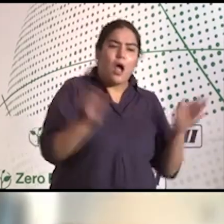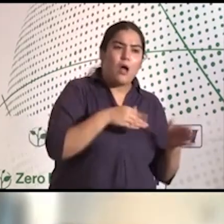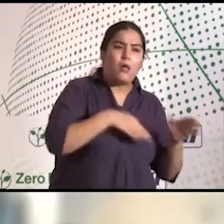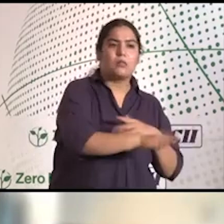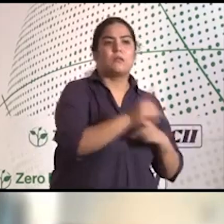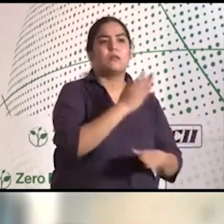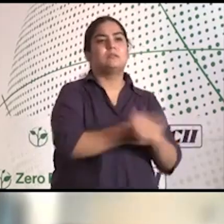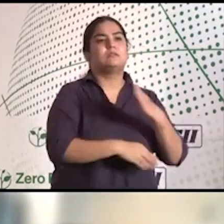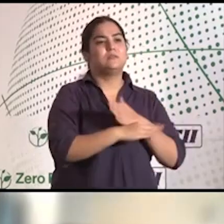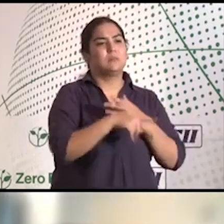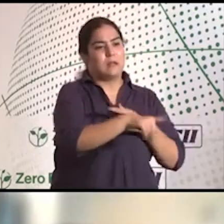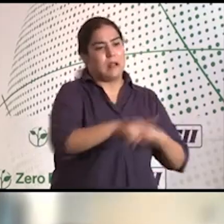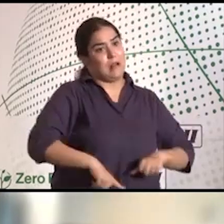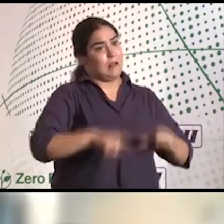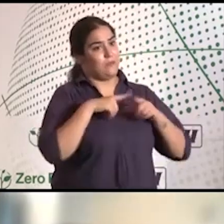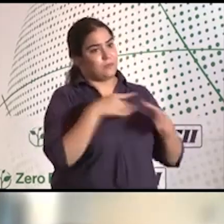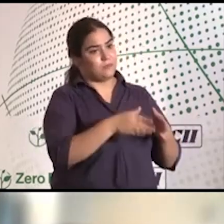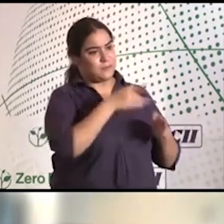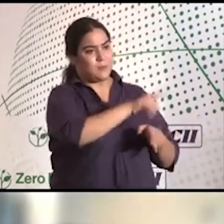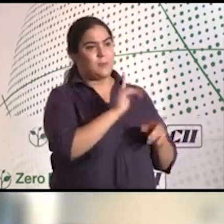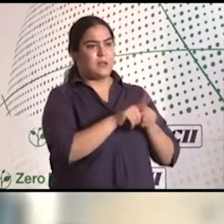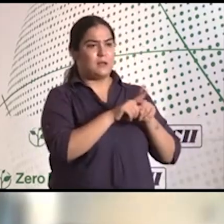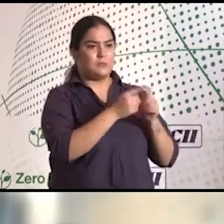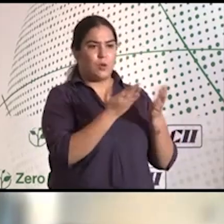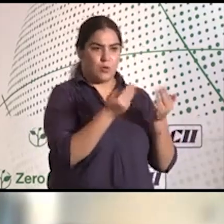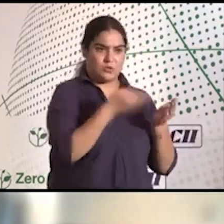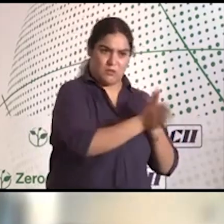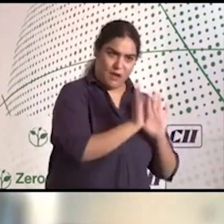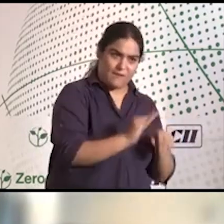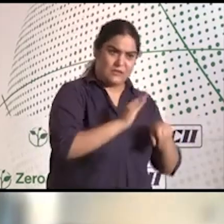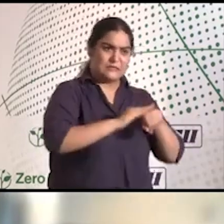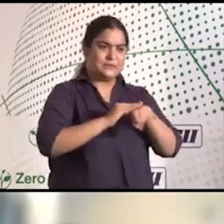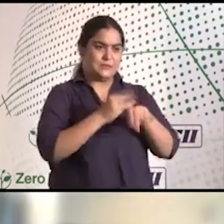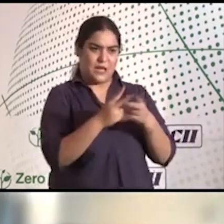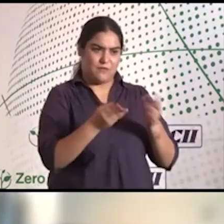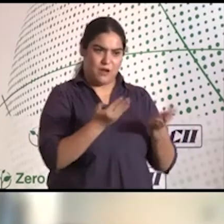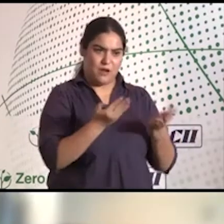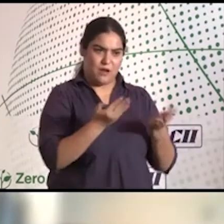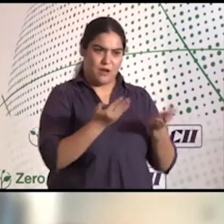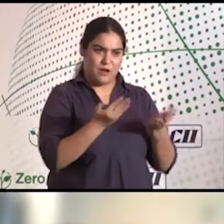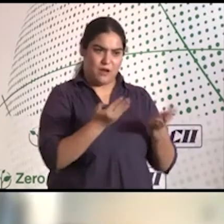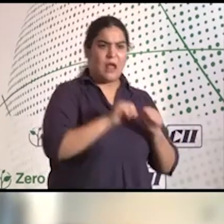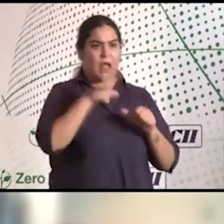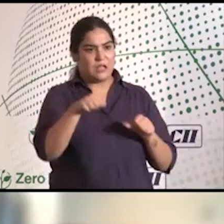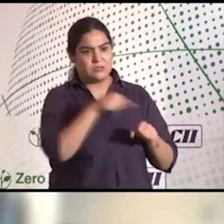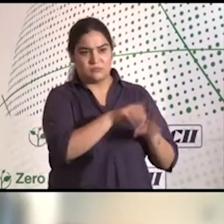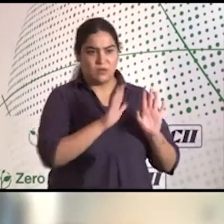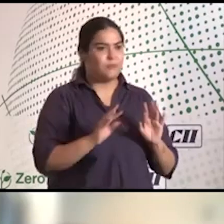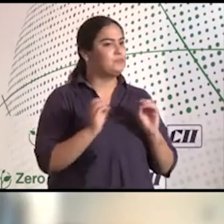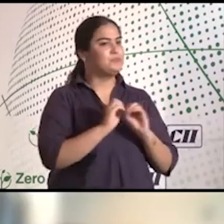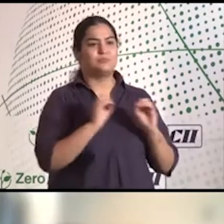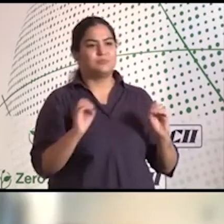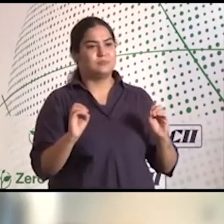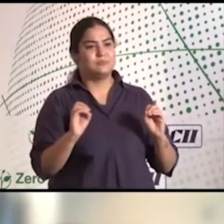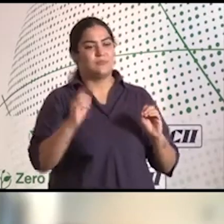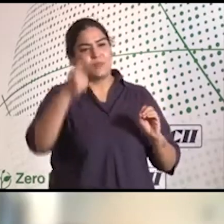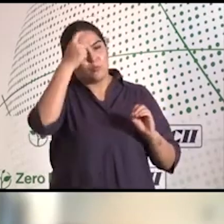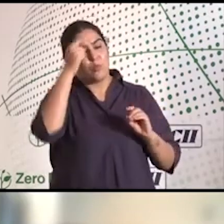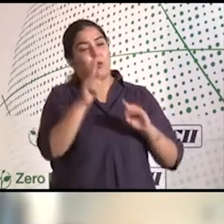and the resources are available in rural India. The problem statement of inaccessible city